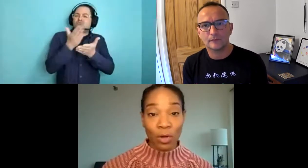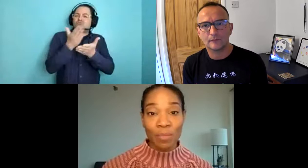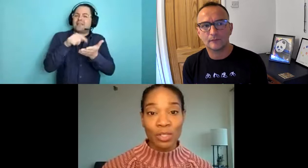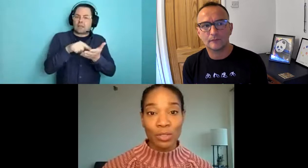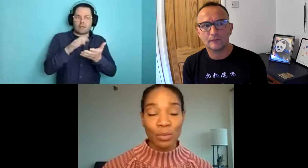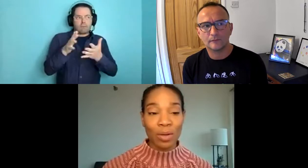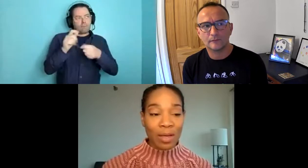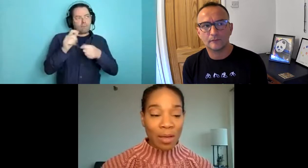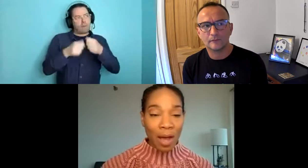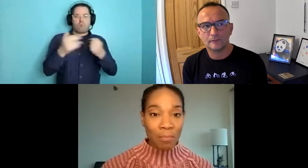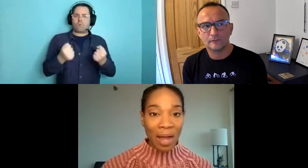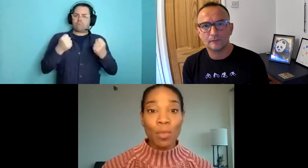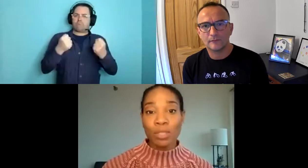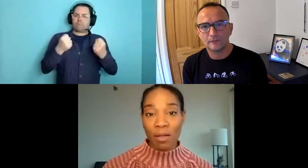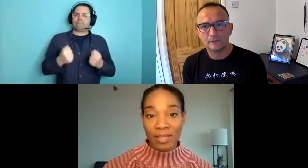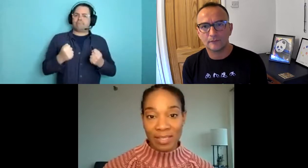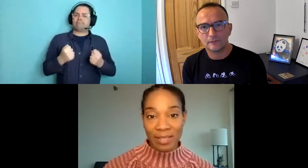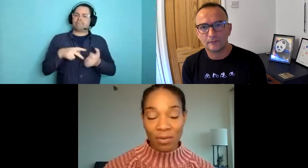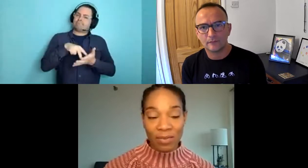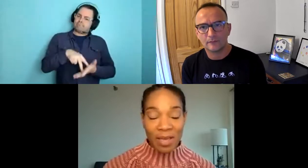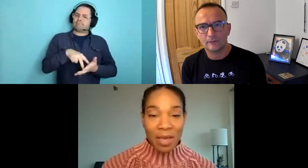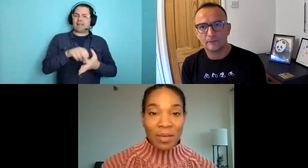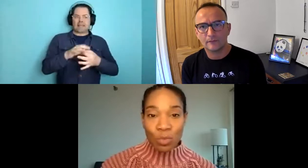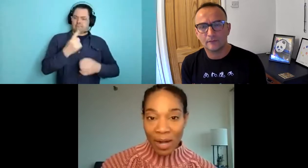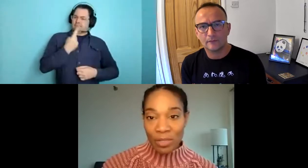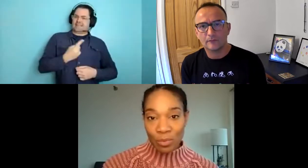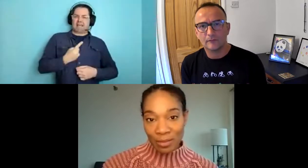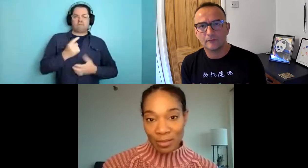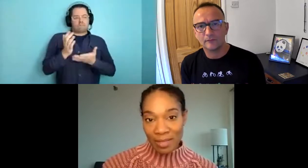not a lot of resources that dived into the narratives